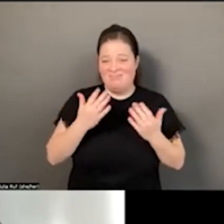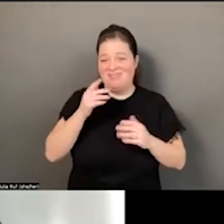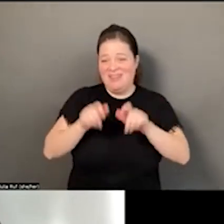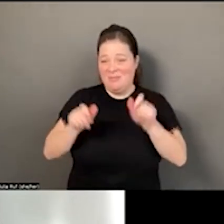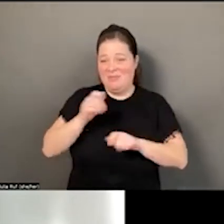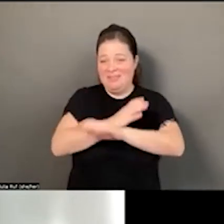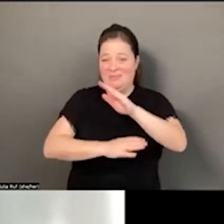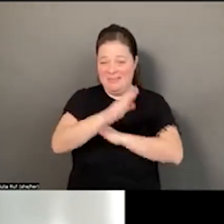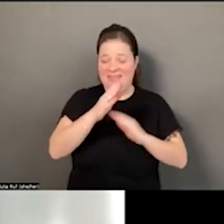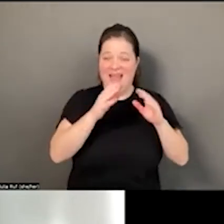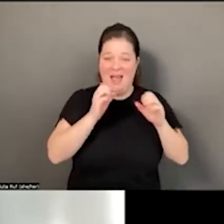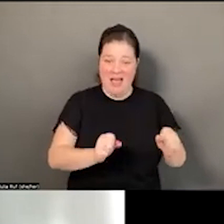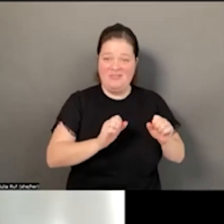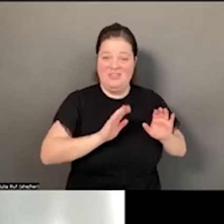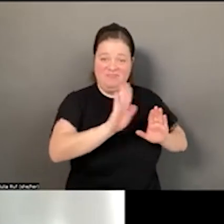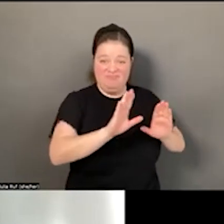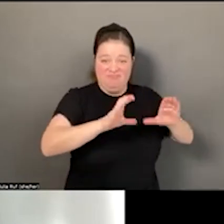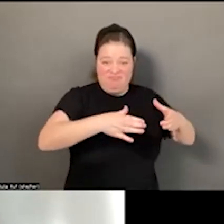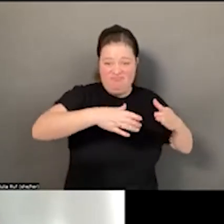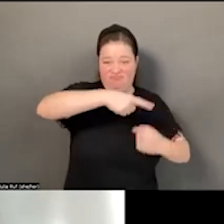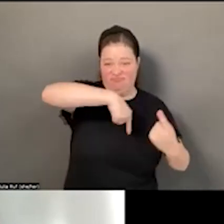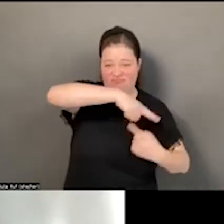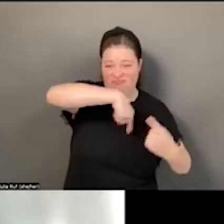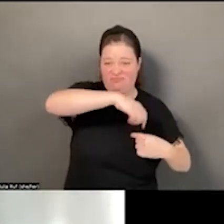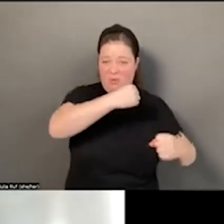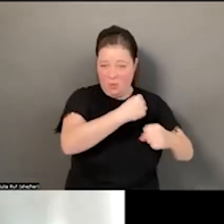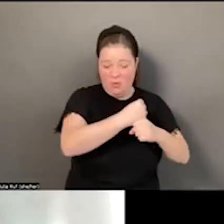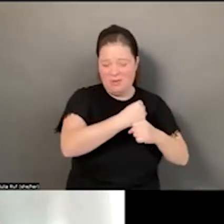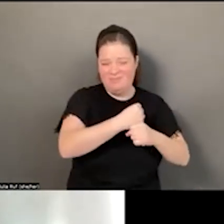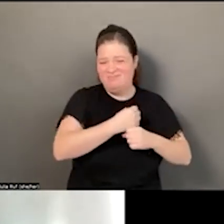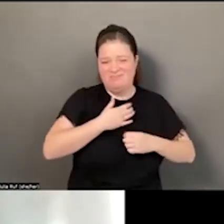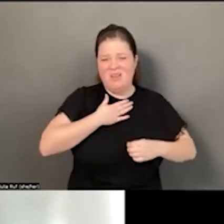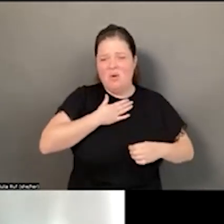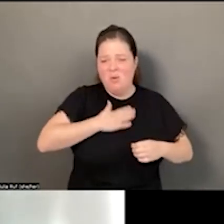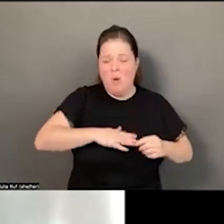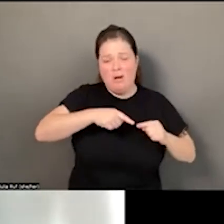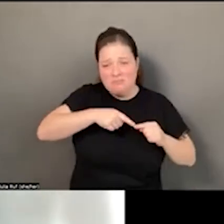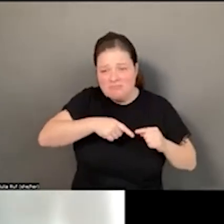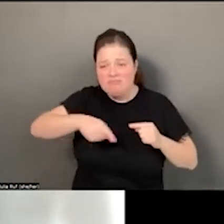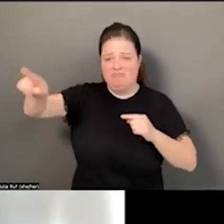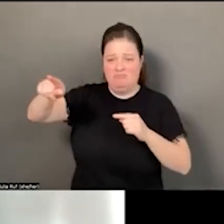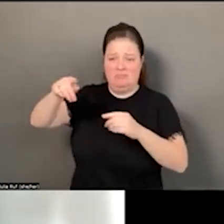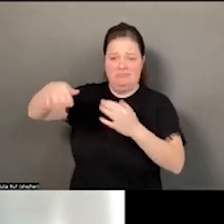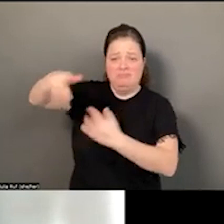from the disability movement, we very much advocate in line with the CRPD.